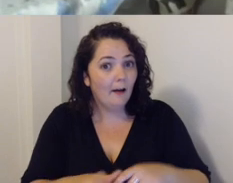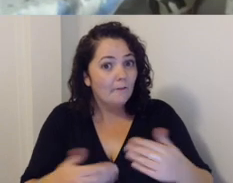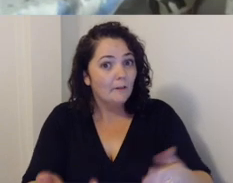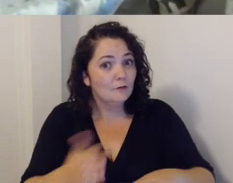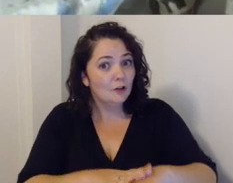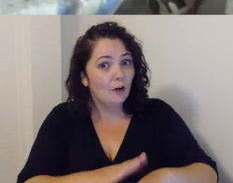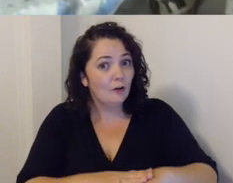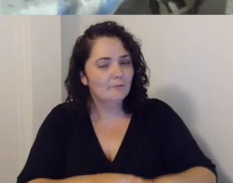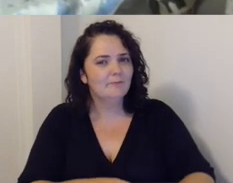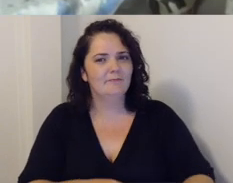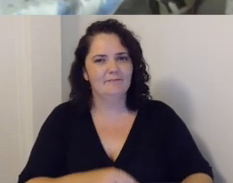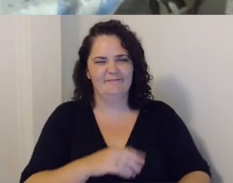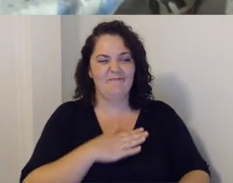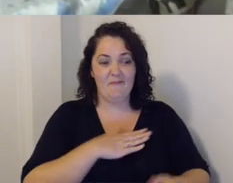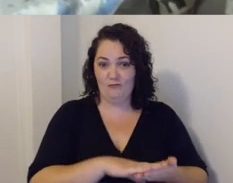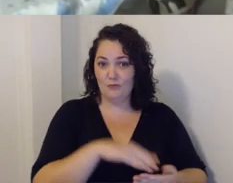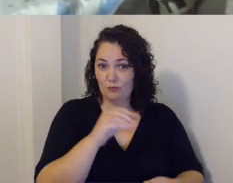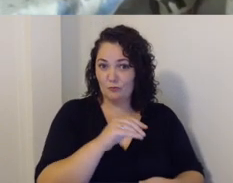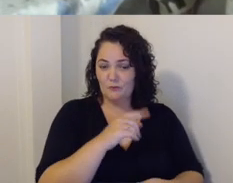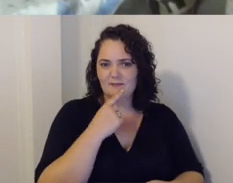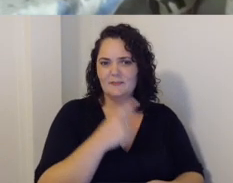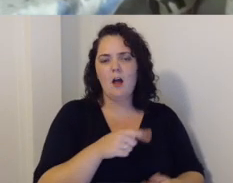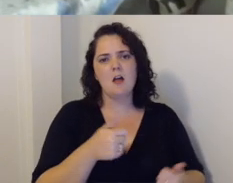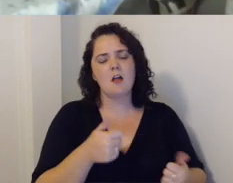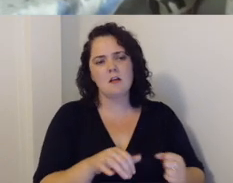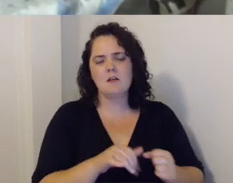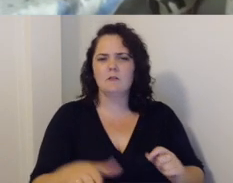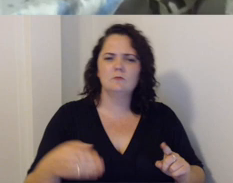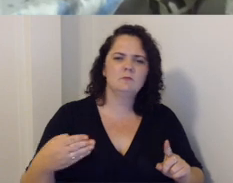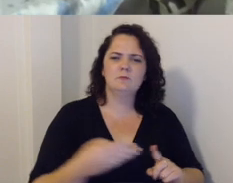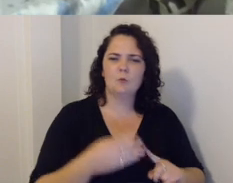Oftentimes my students say that their fastest drawings are their best and their favorite drawings